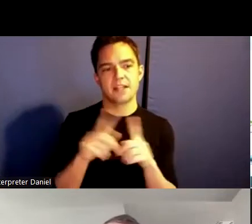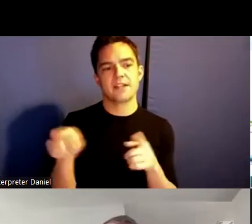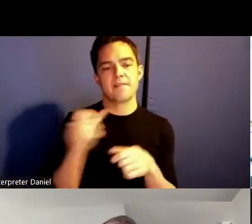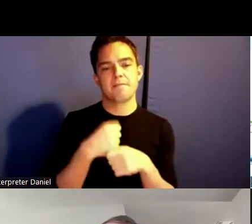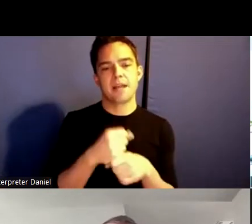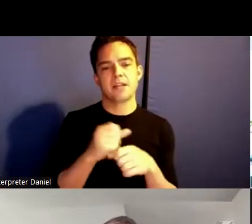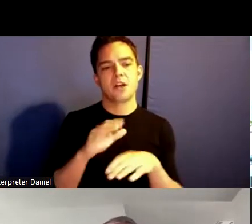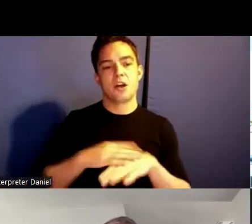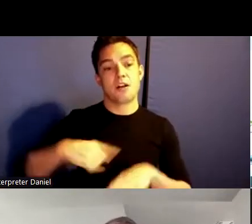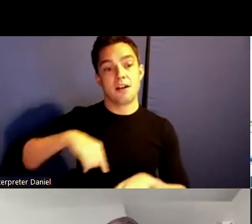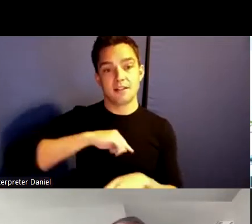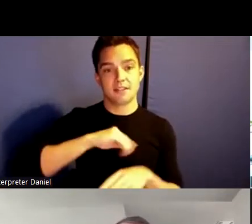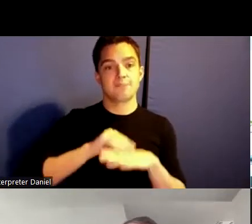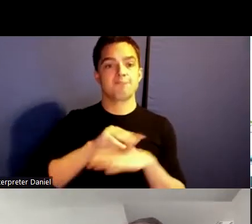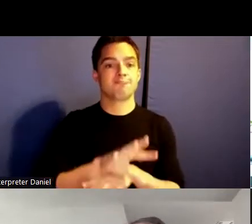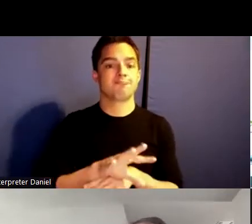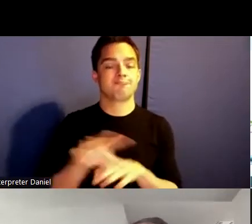and the people around them. Mary Beth Lepkowsky: Thanks.